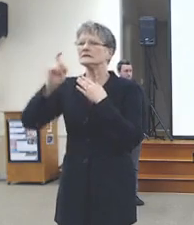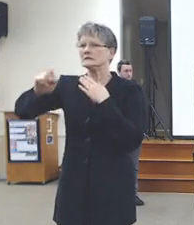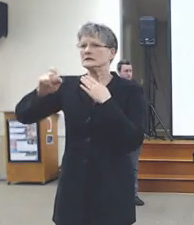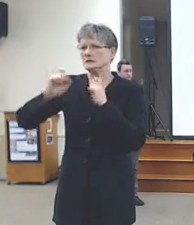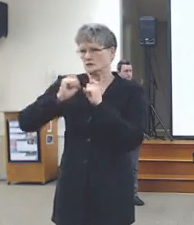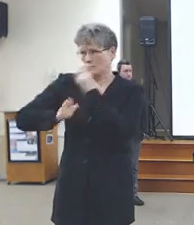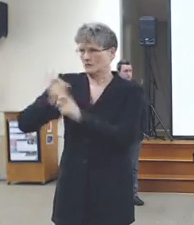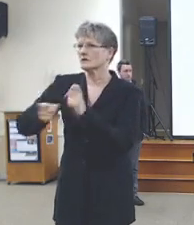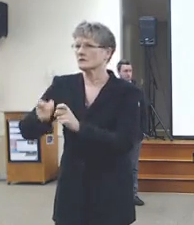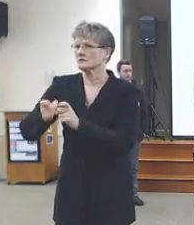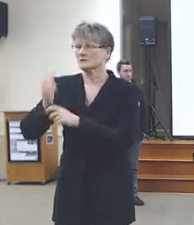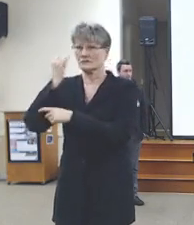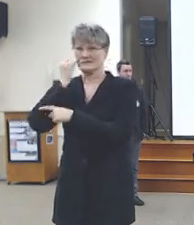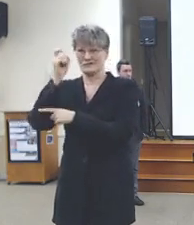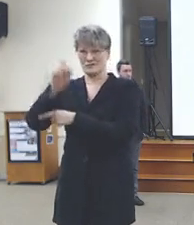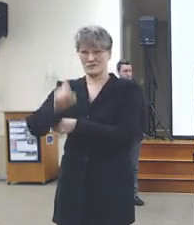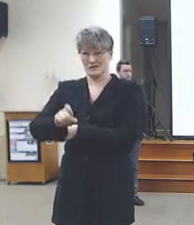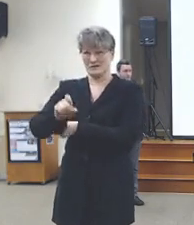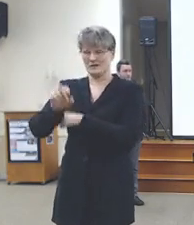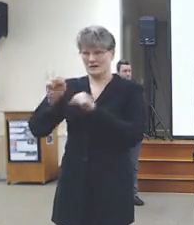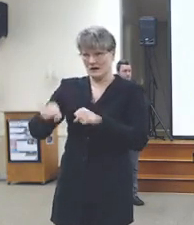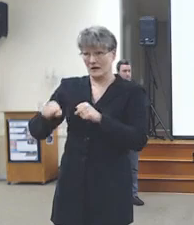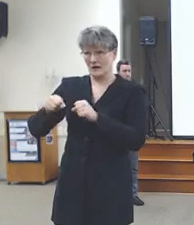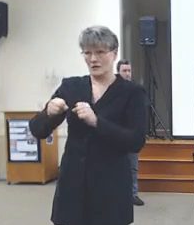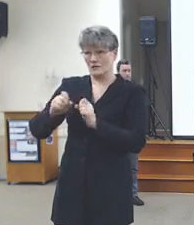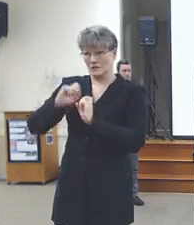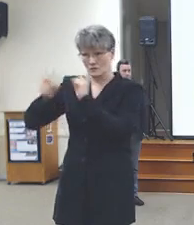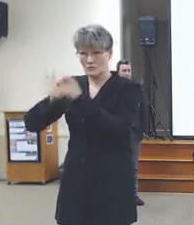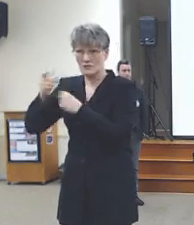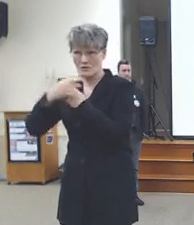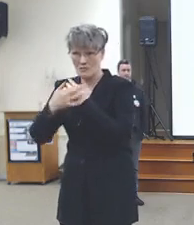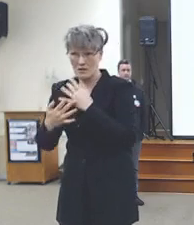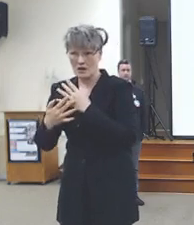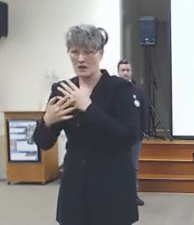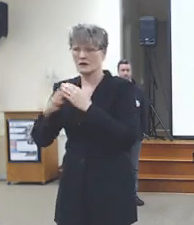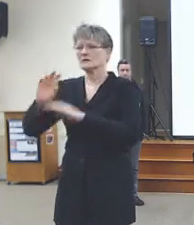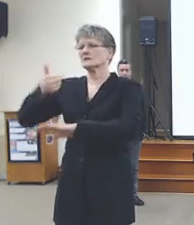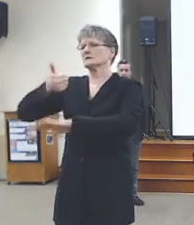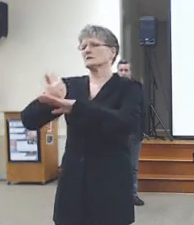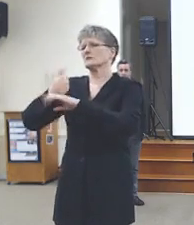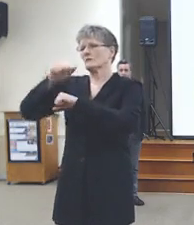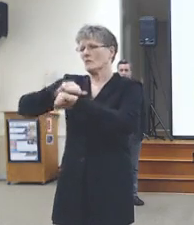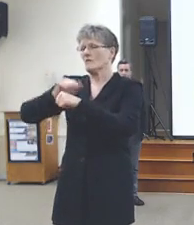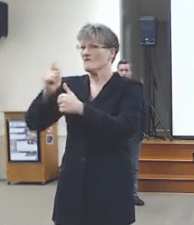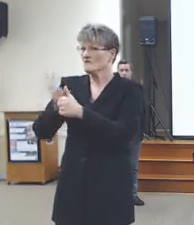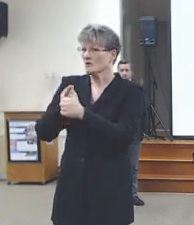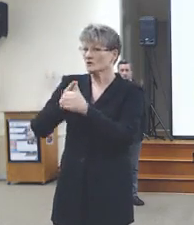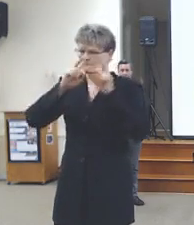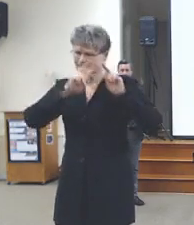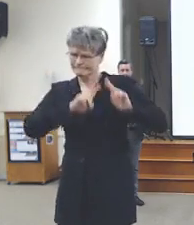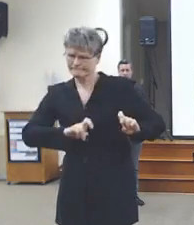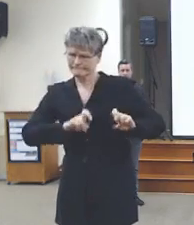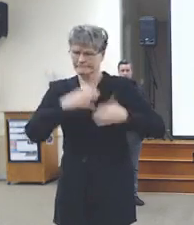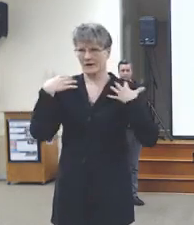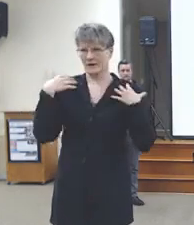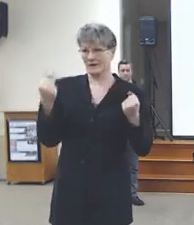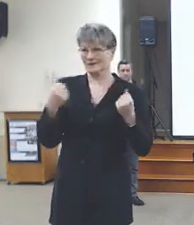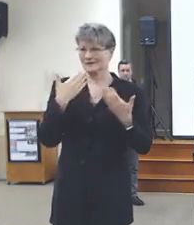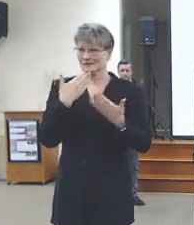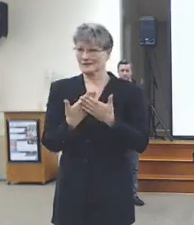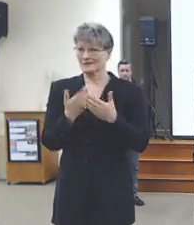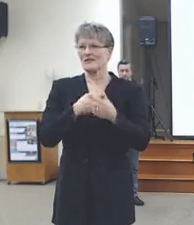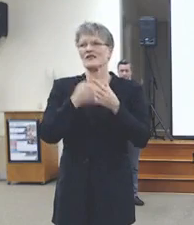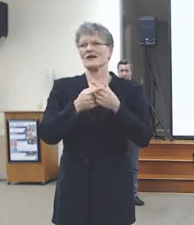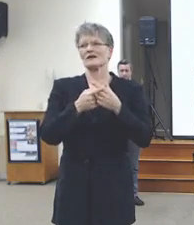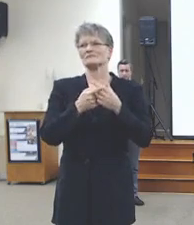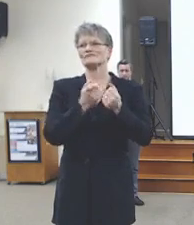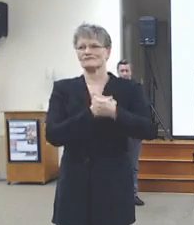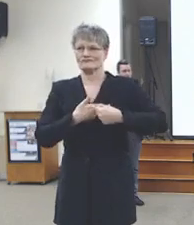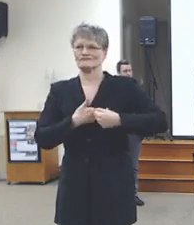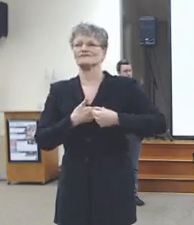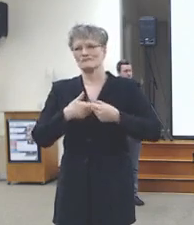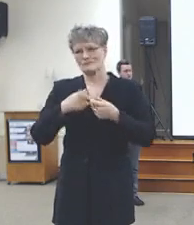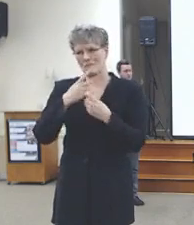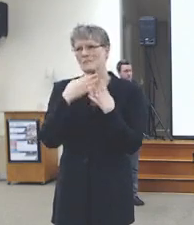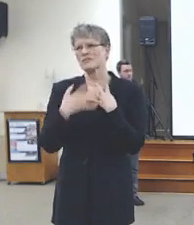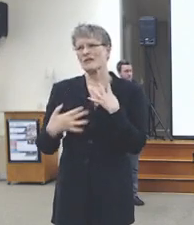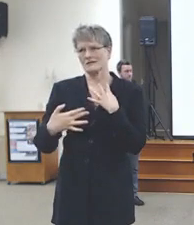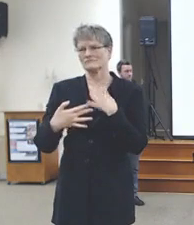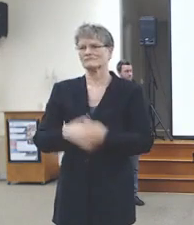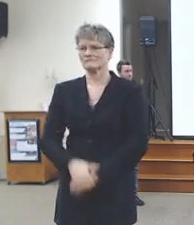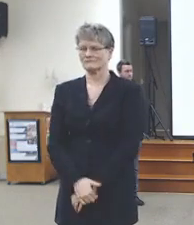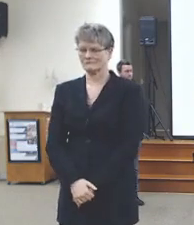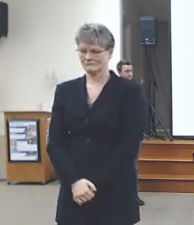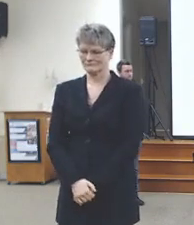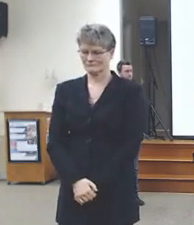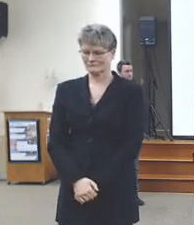can make sure before you come in that you are healthy and well. Okay, we wanted